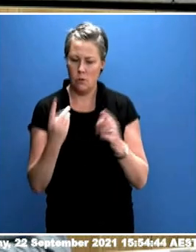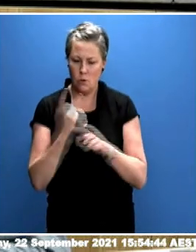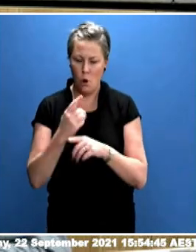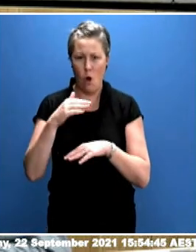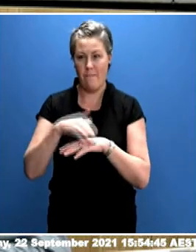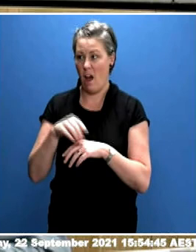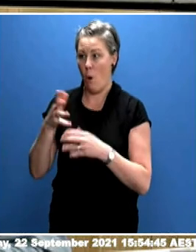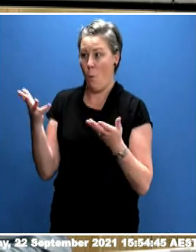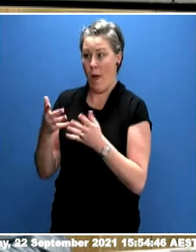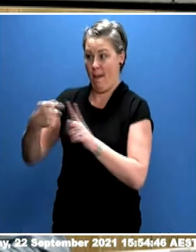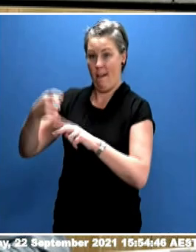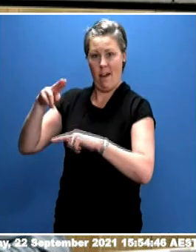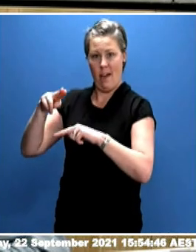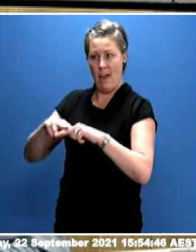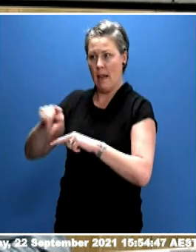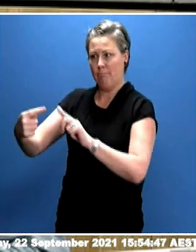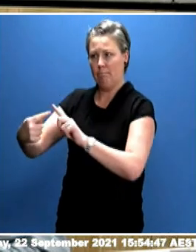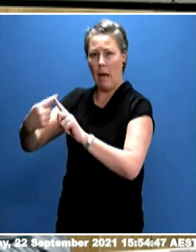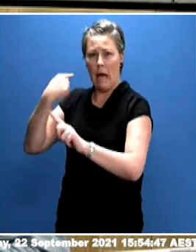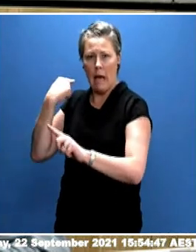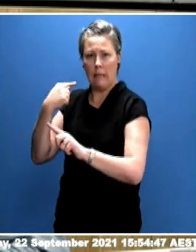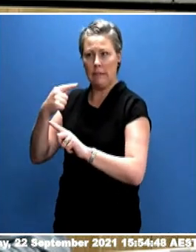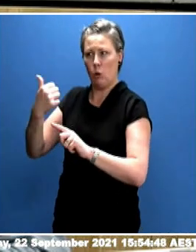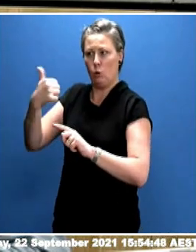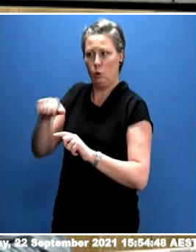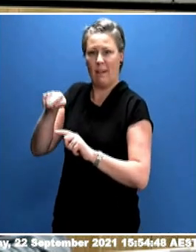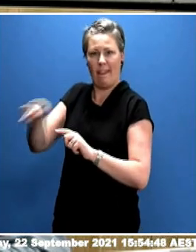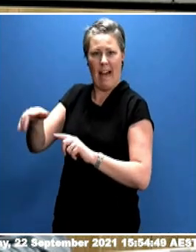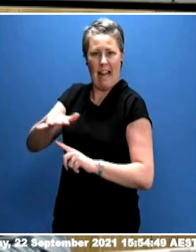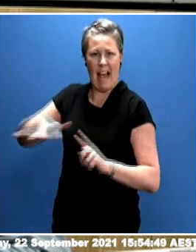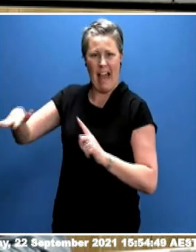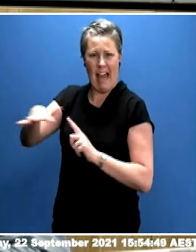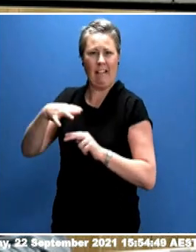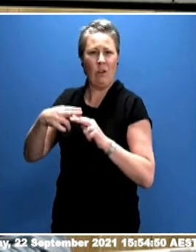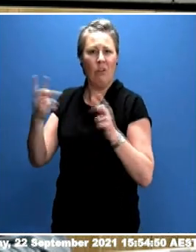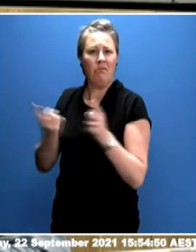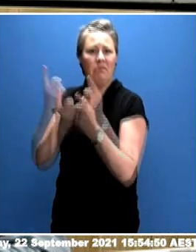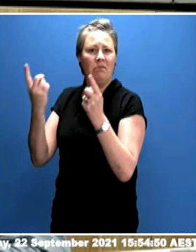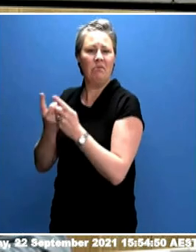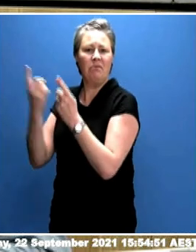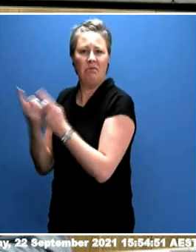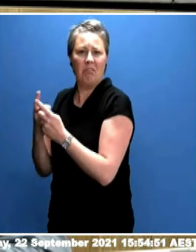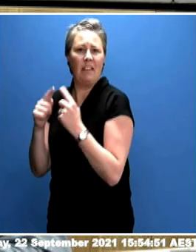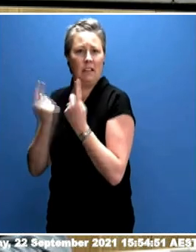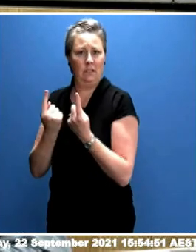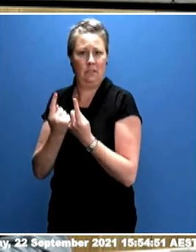facility there in Perth, and particularly, the connection